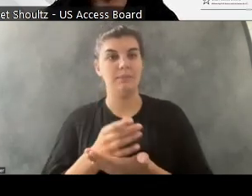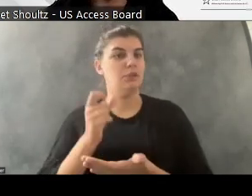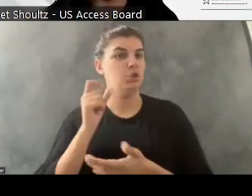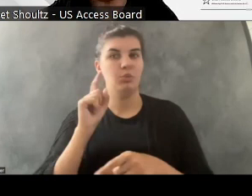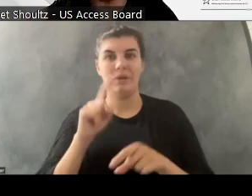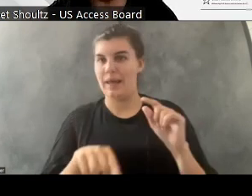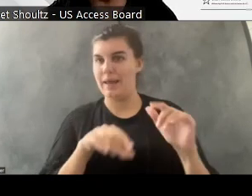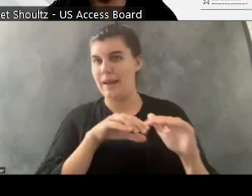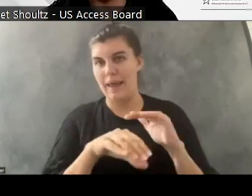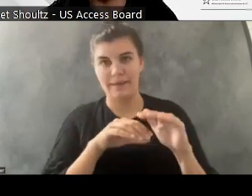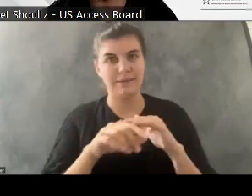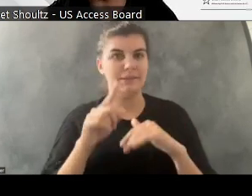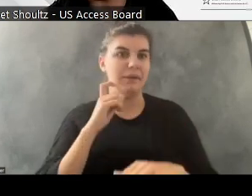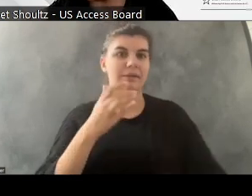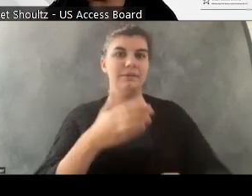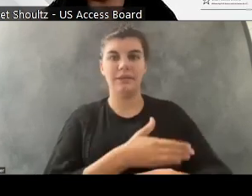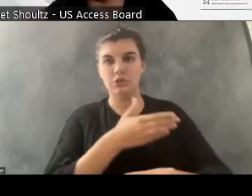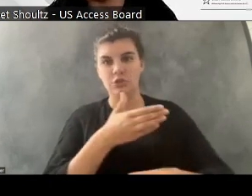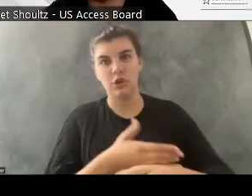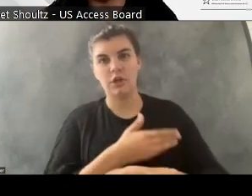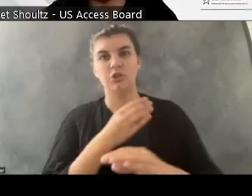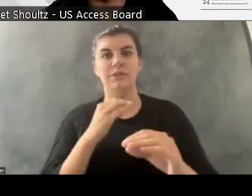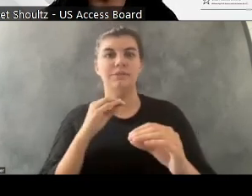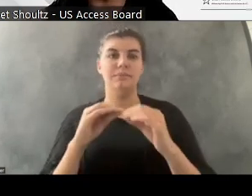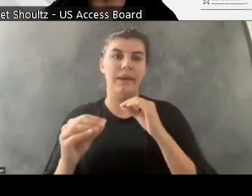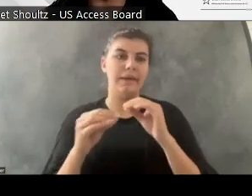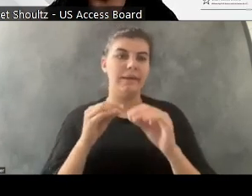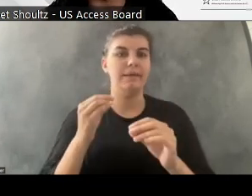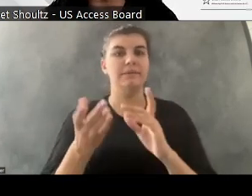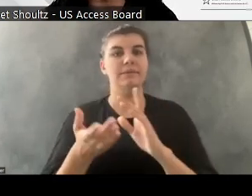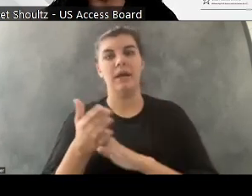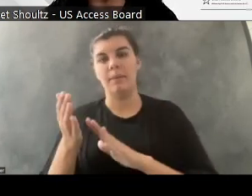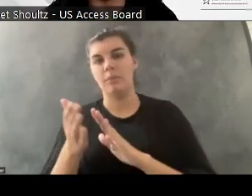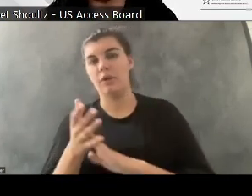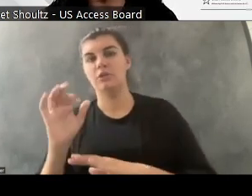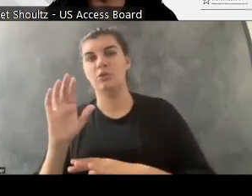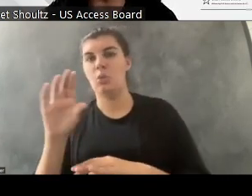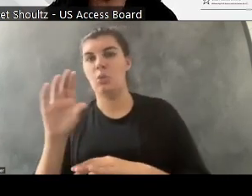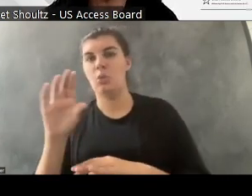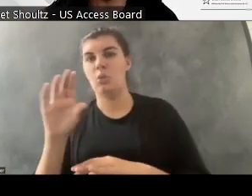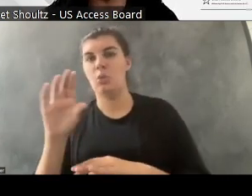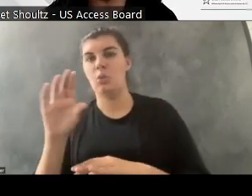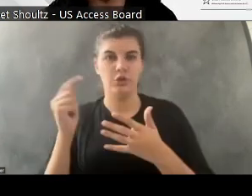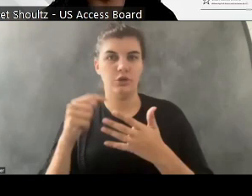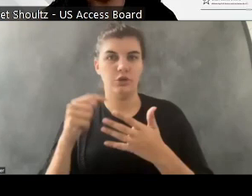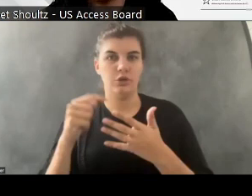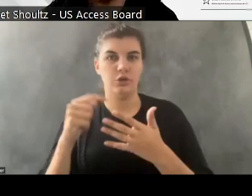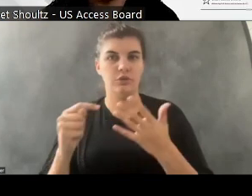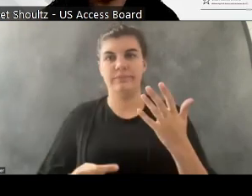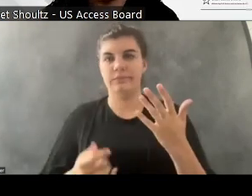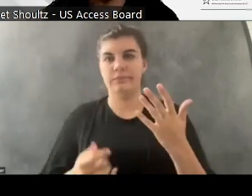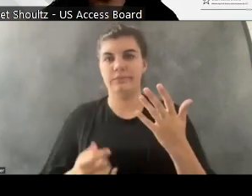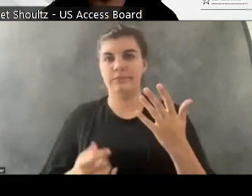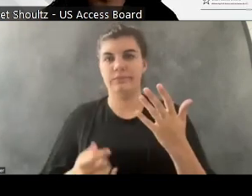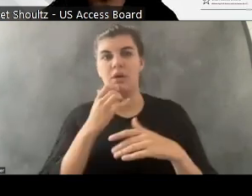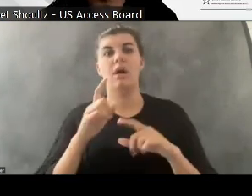not accessible due to construction, maintenance operations, or other similar conditions, alternate